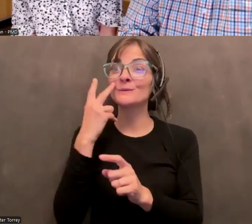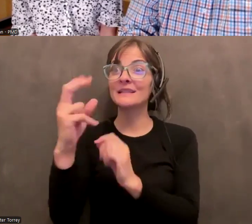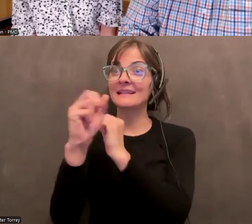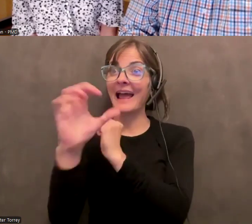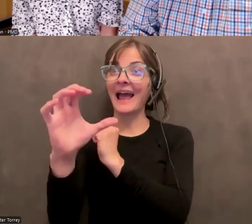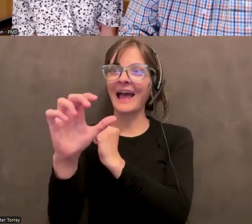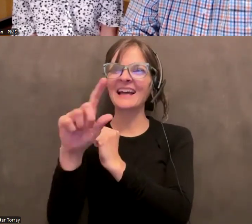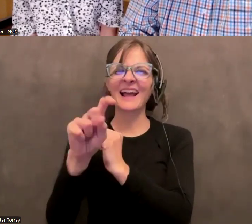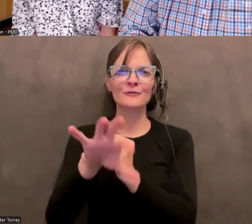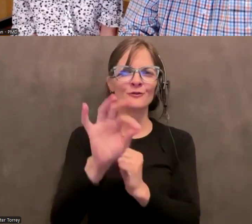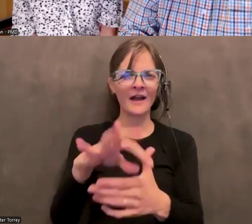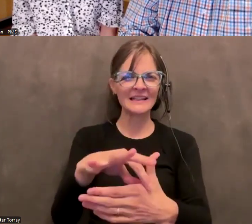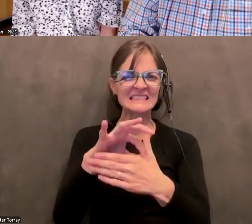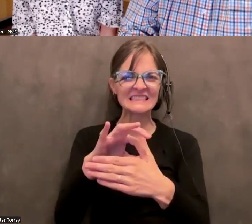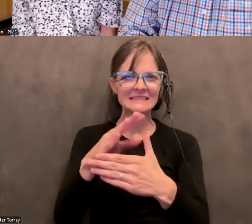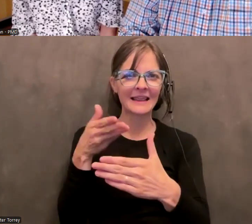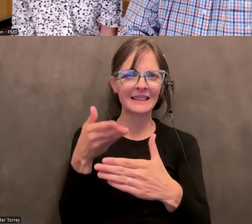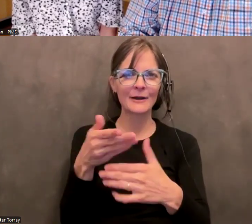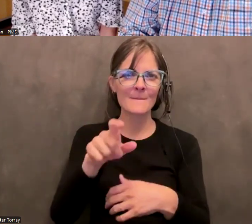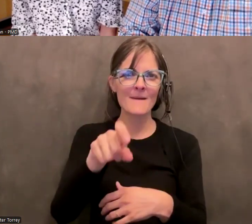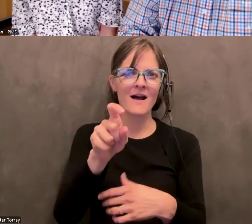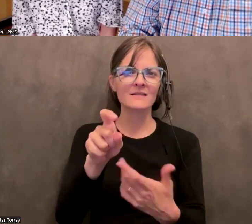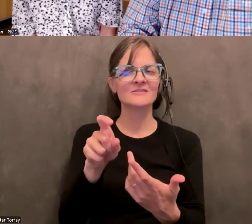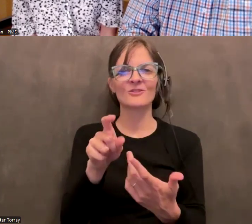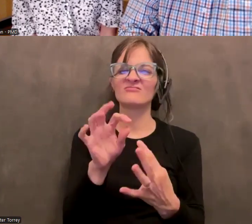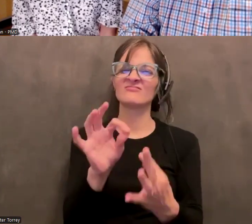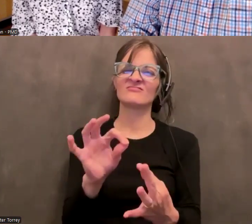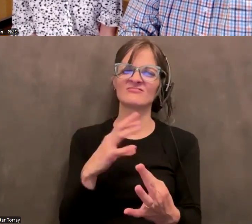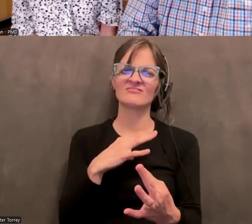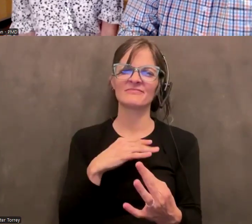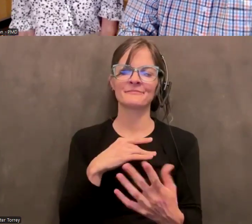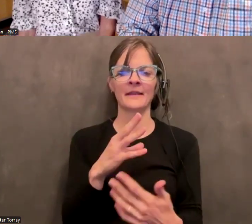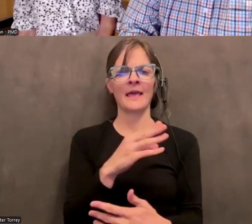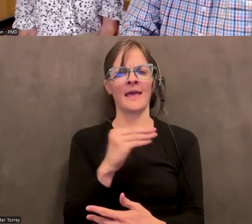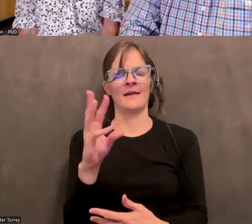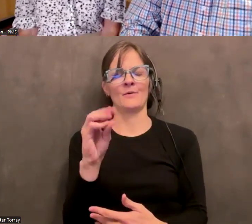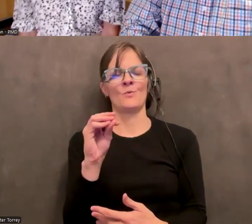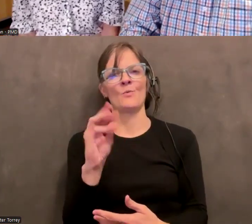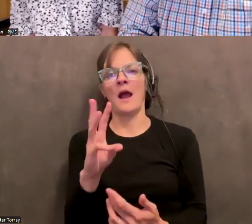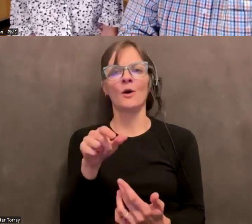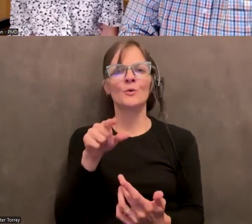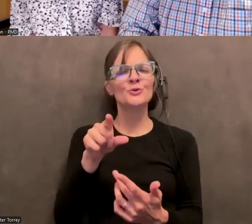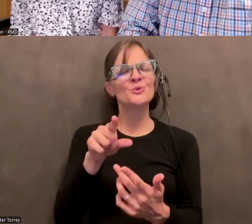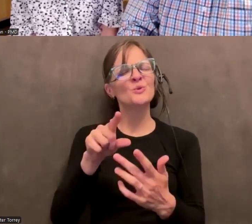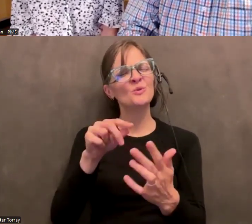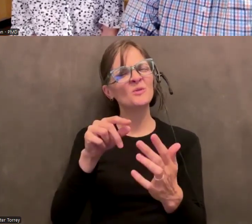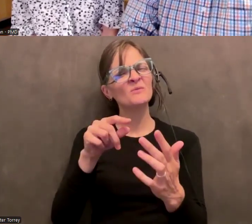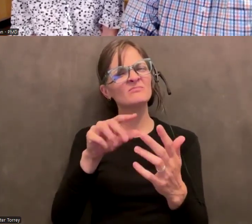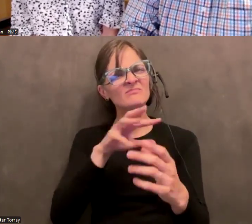Of course, the final obvious piece is the brilliant incorporation of cheese in the work. Especially because it's afternoon snack time